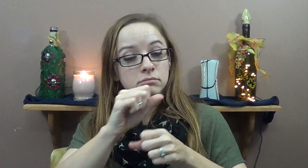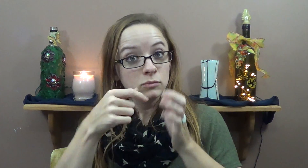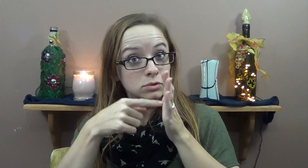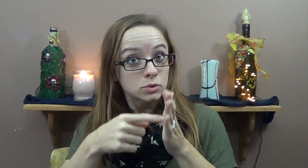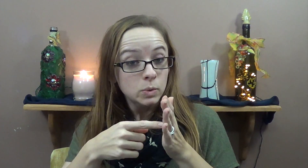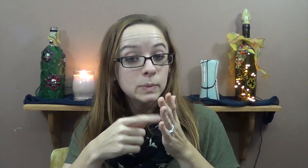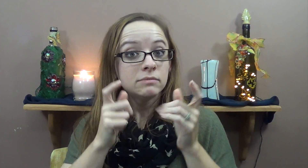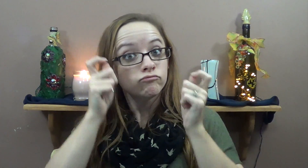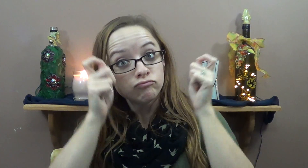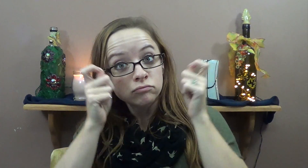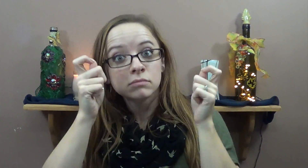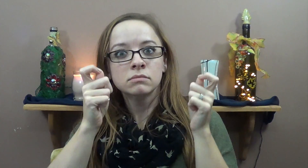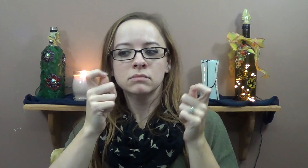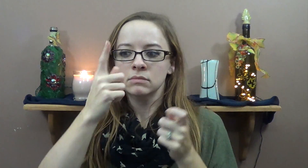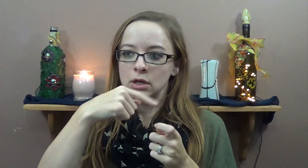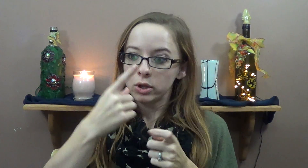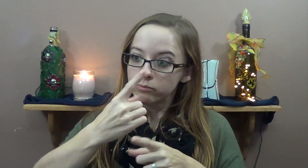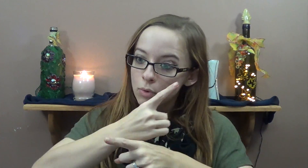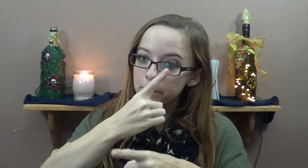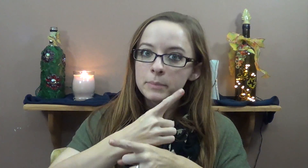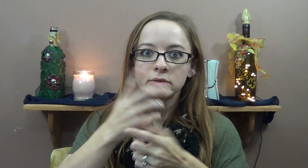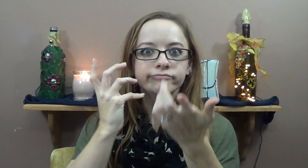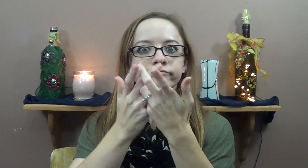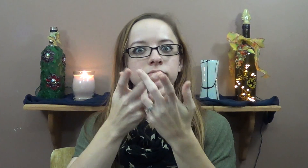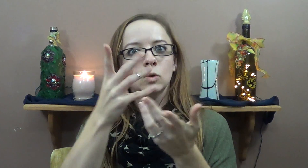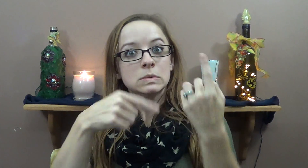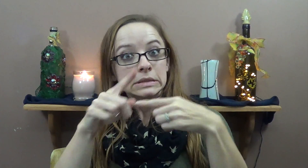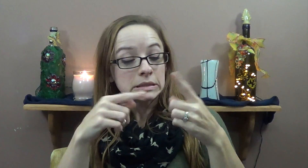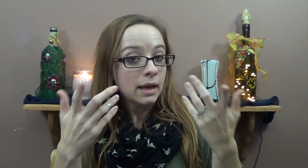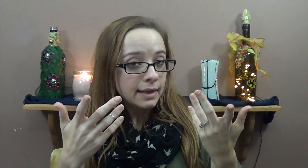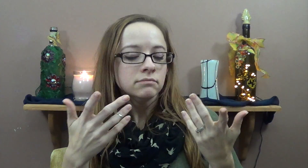and watch your own face. I mean are you actually showing your facial